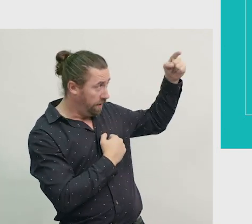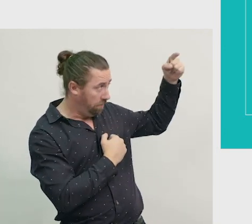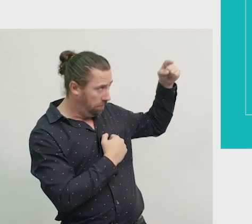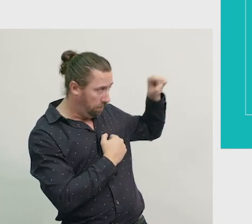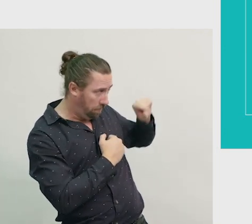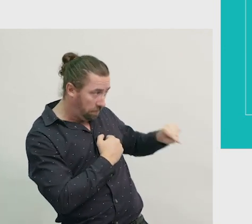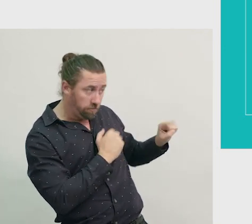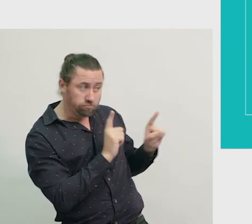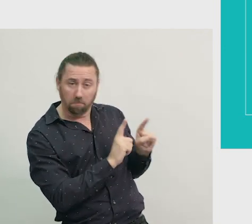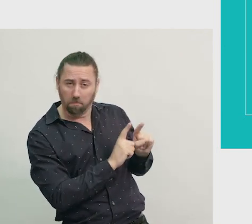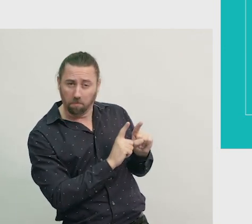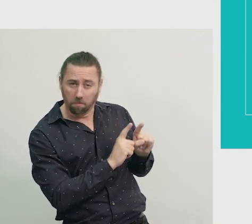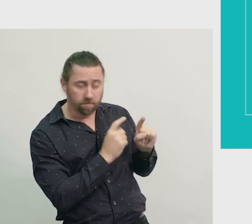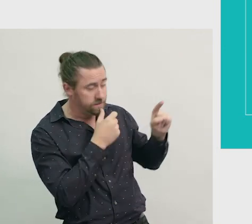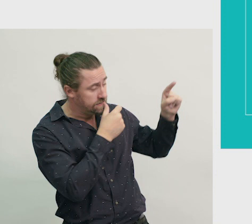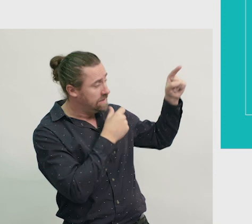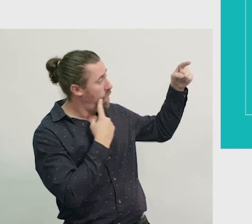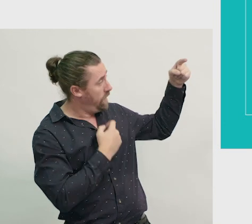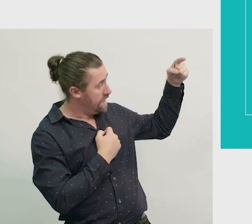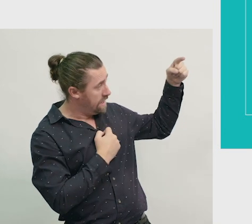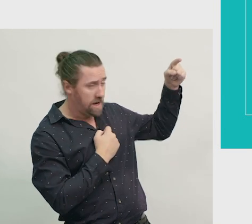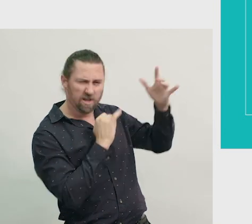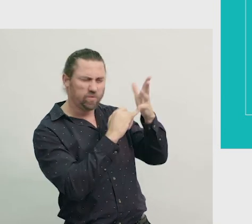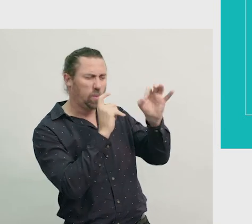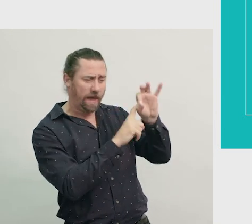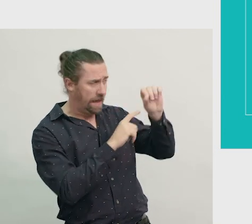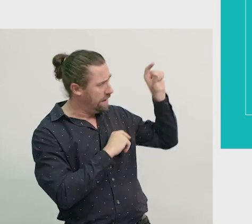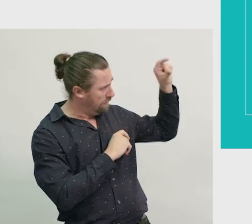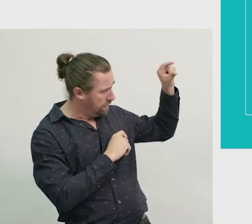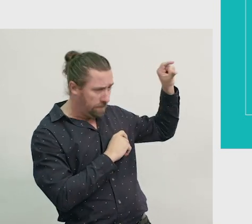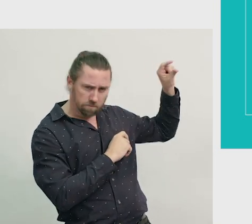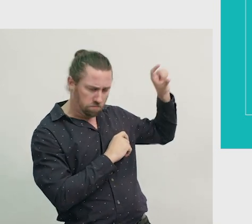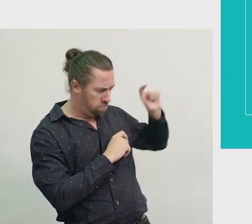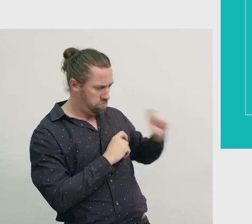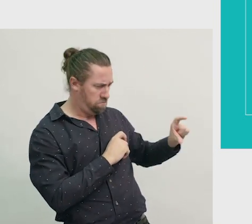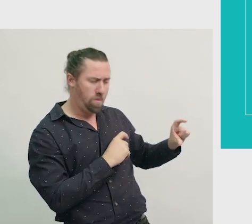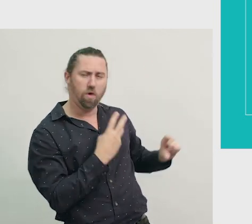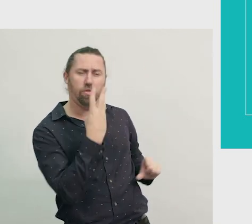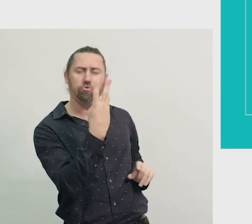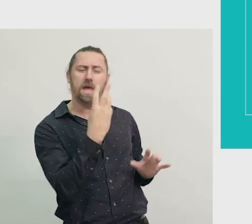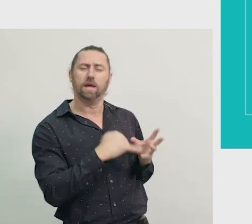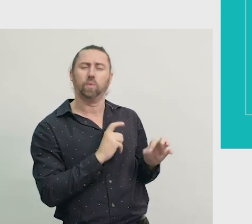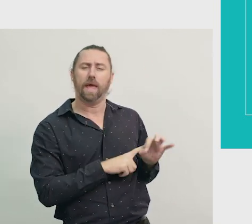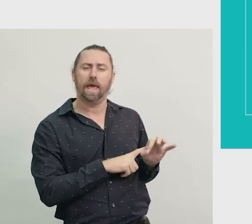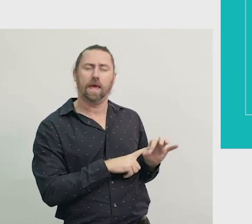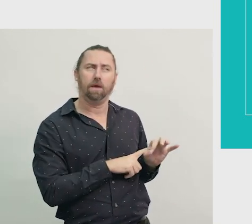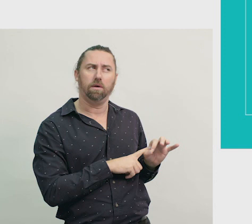The original shape had a width of 1 square and the new shape has a width of 3 squares.